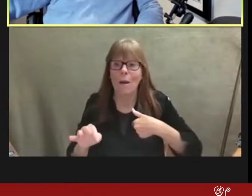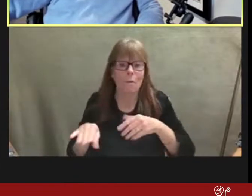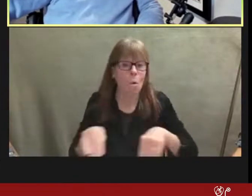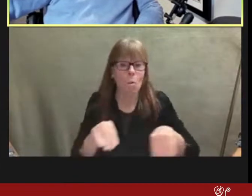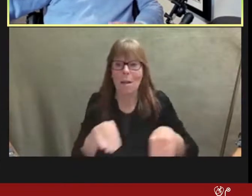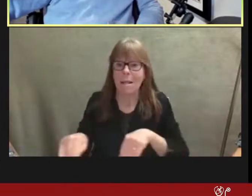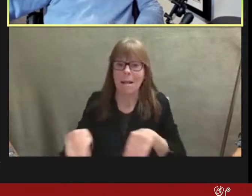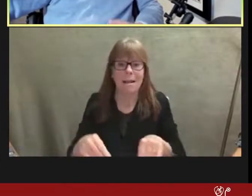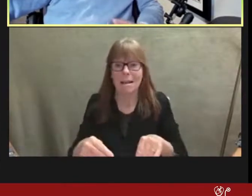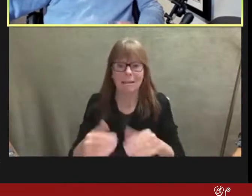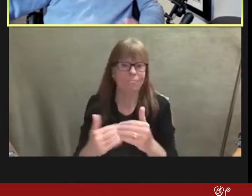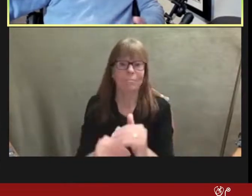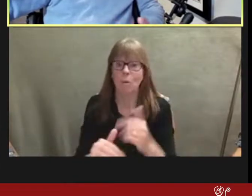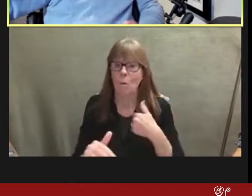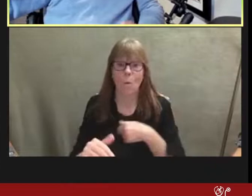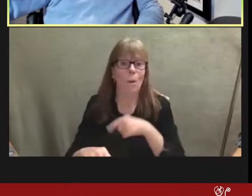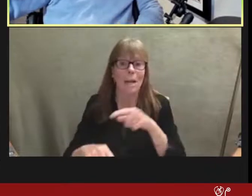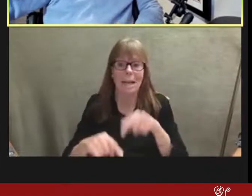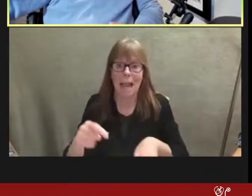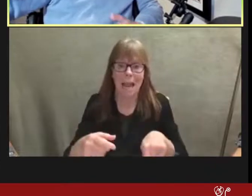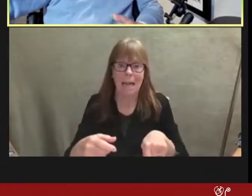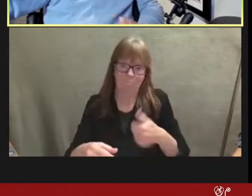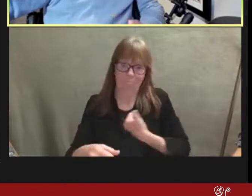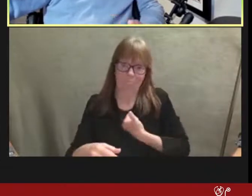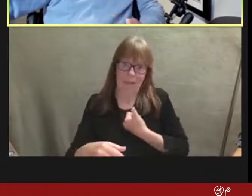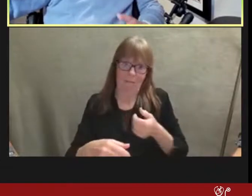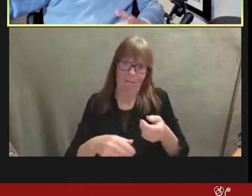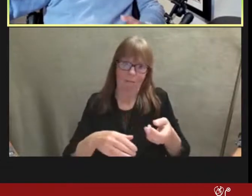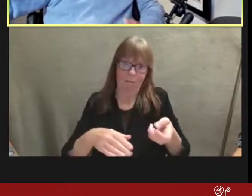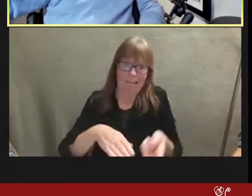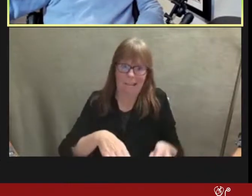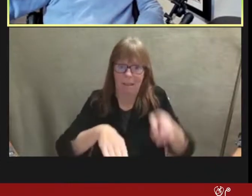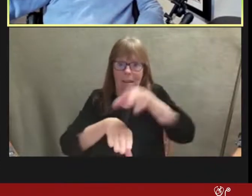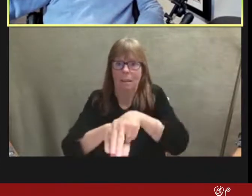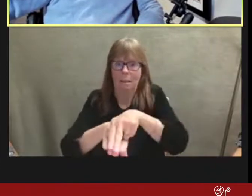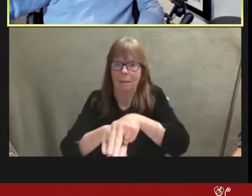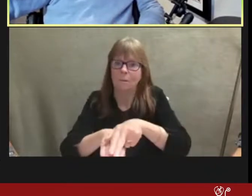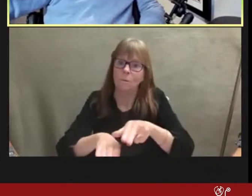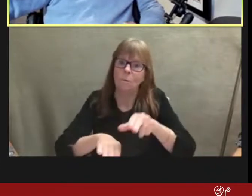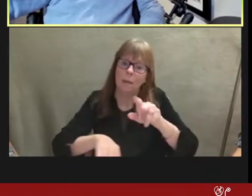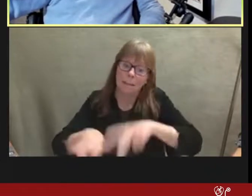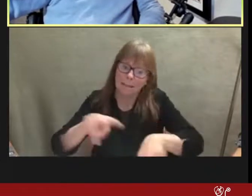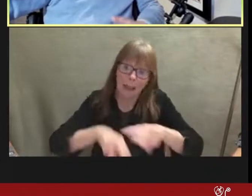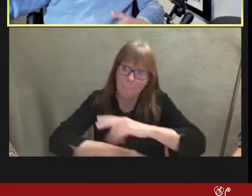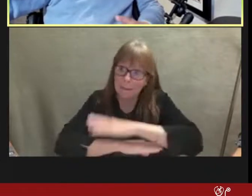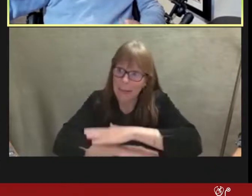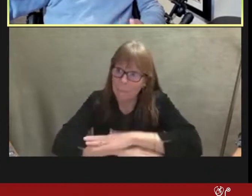that can't independently transfer onto examination tables, examination chairs, or diagnostic